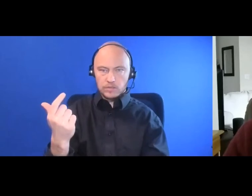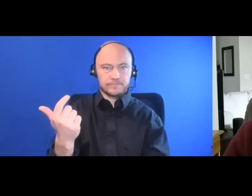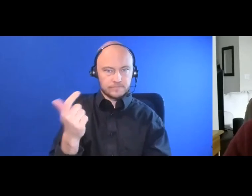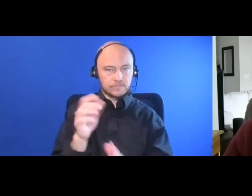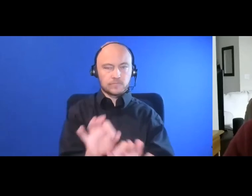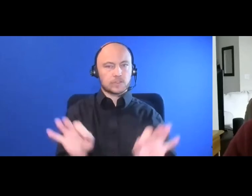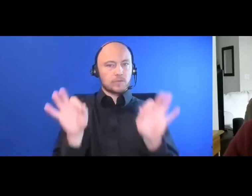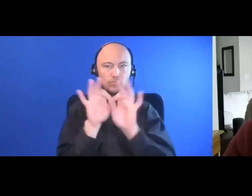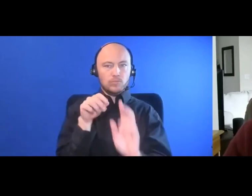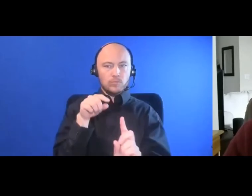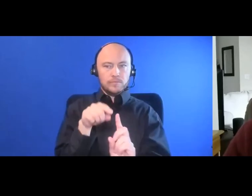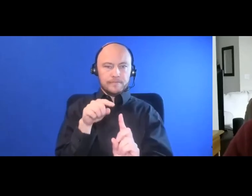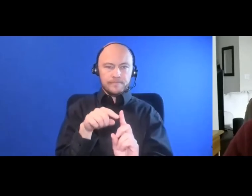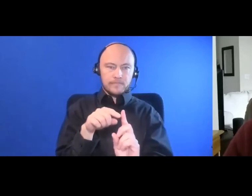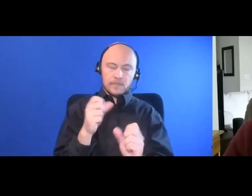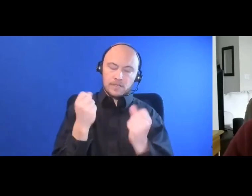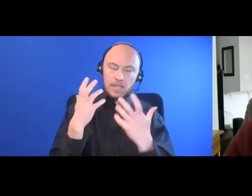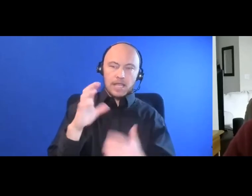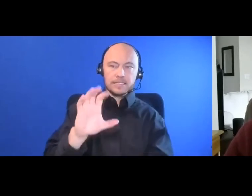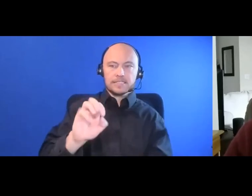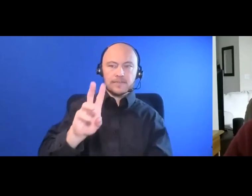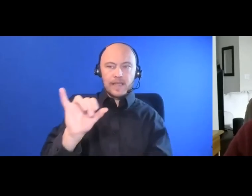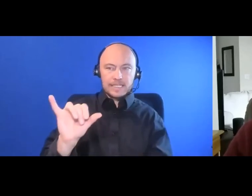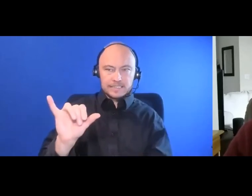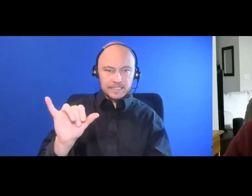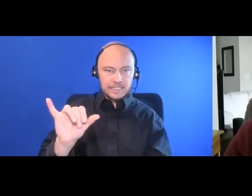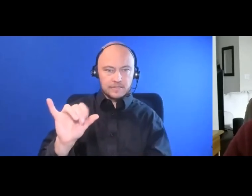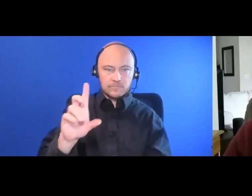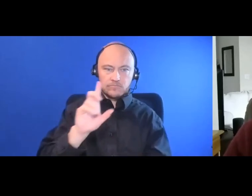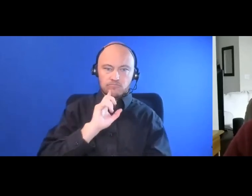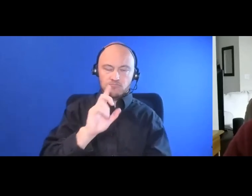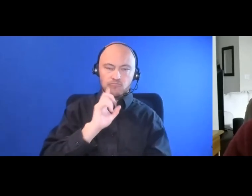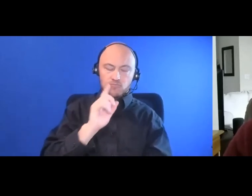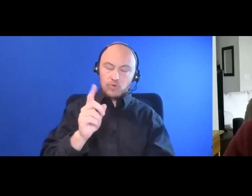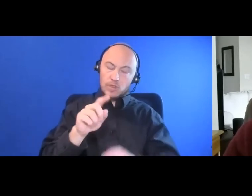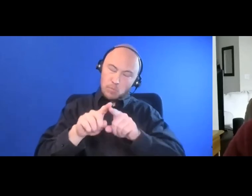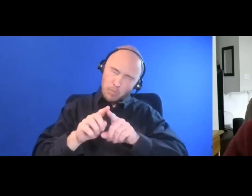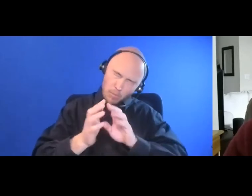And it's filled with essays from an extremely wide variety